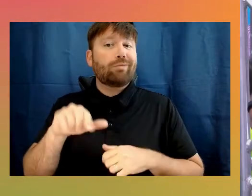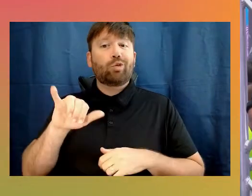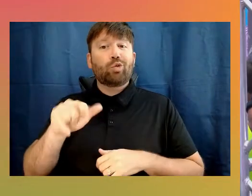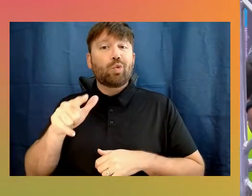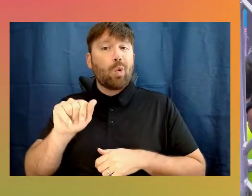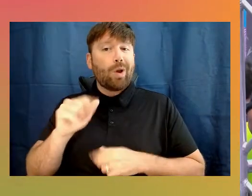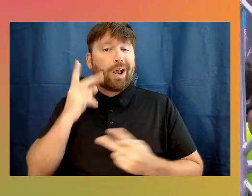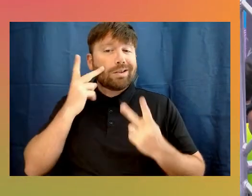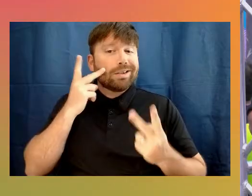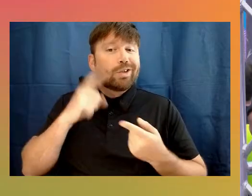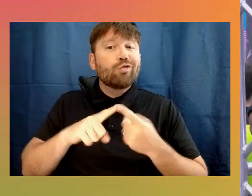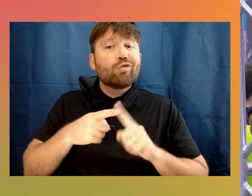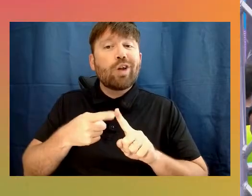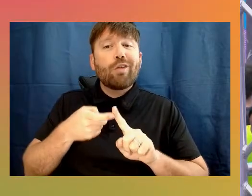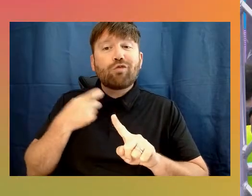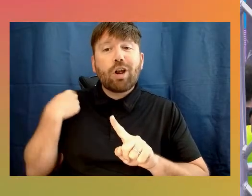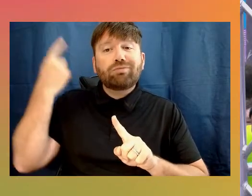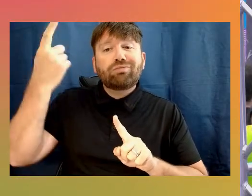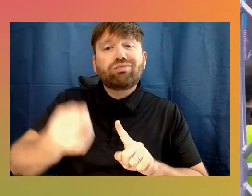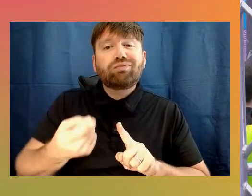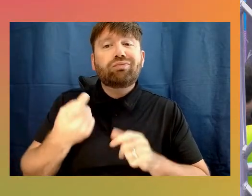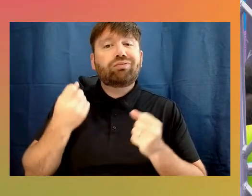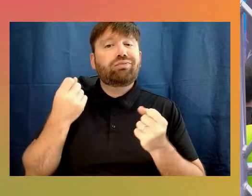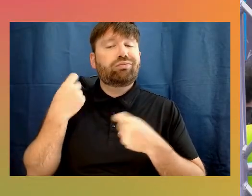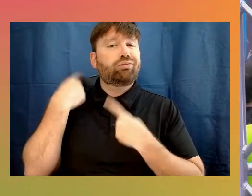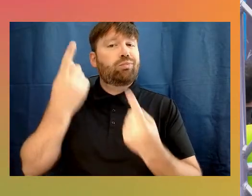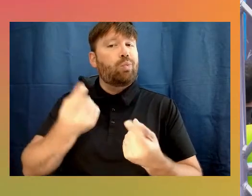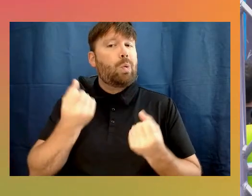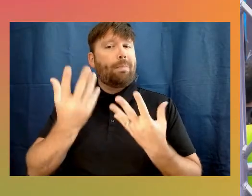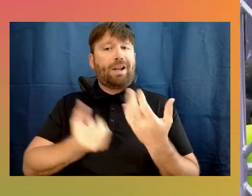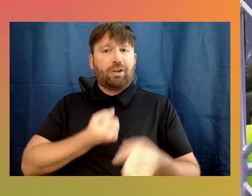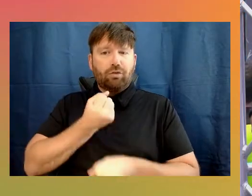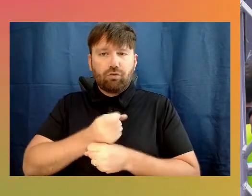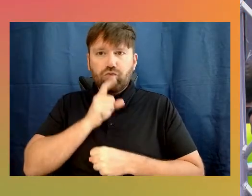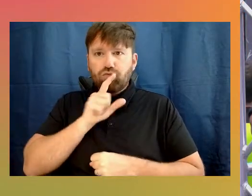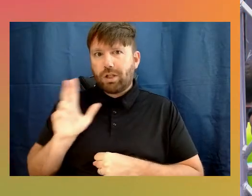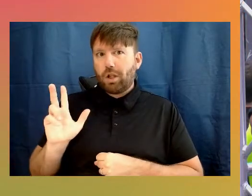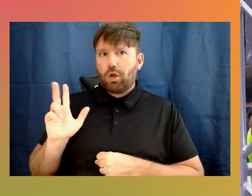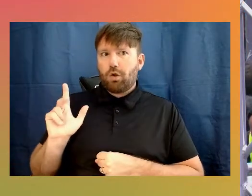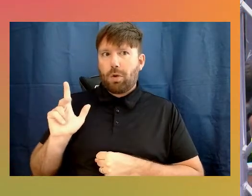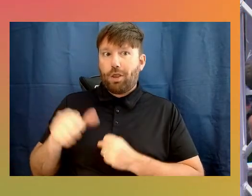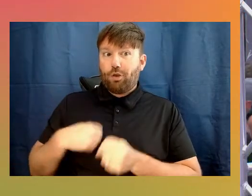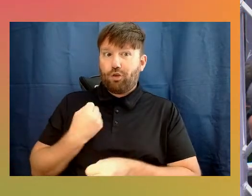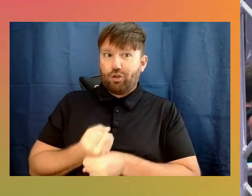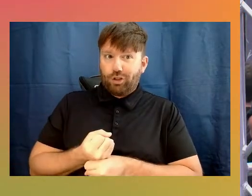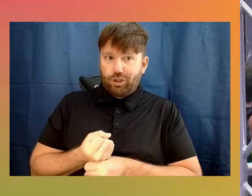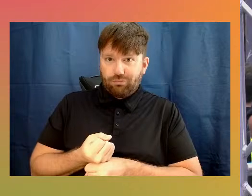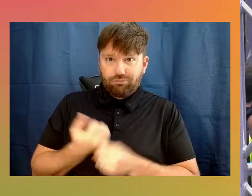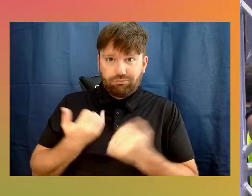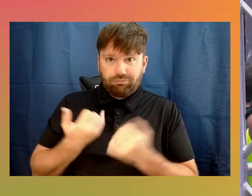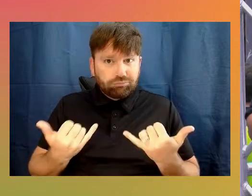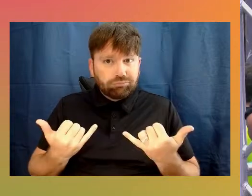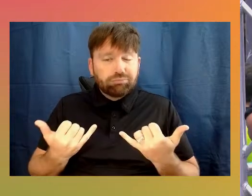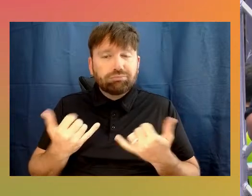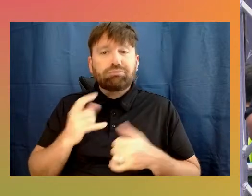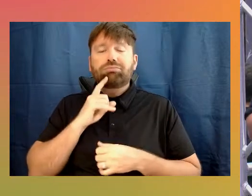SQUARE ALLIANCE. I AM AMAZED SO MANY PEOPLE HAVE RETURNED.